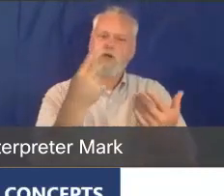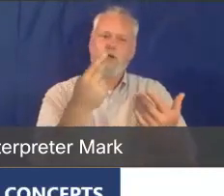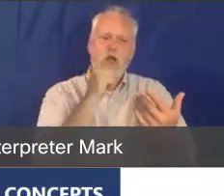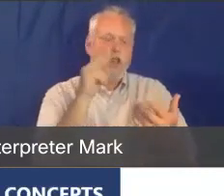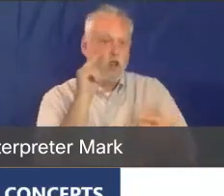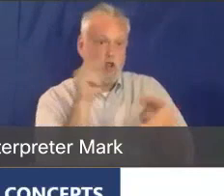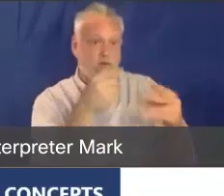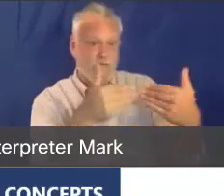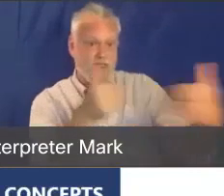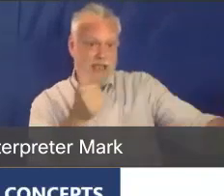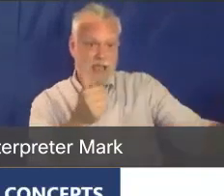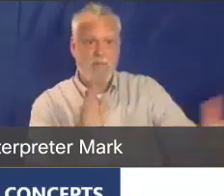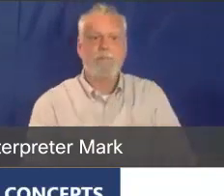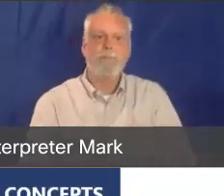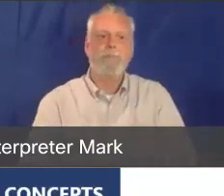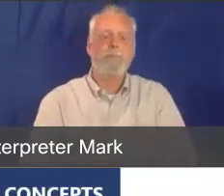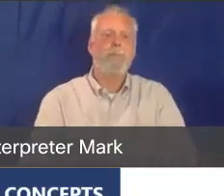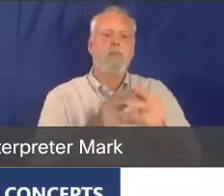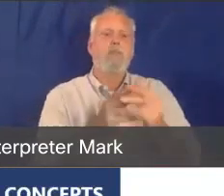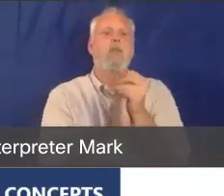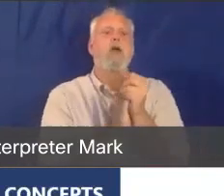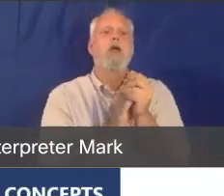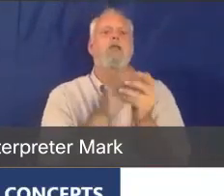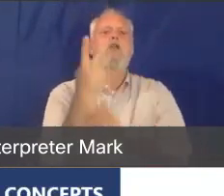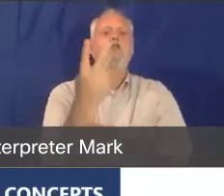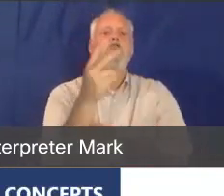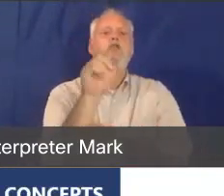We have only 2 lanes heading south bound on Constitution. Now.